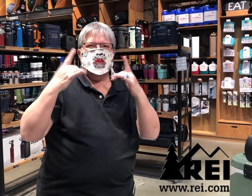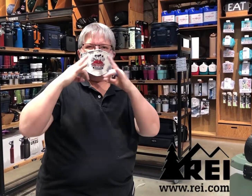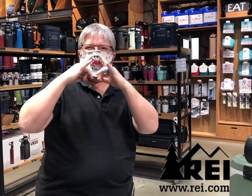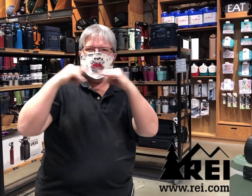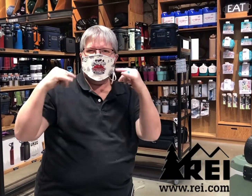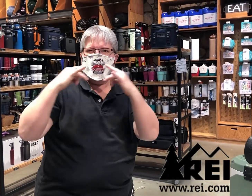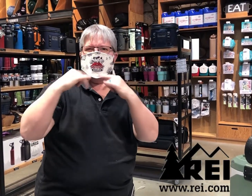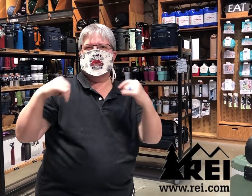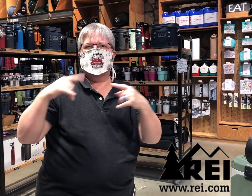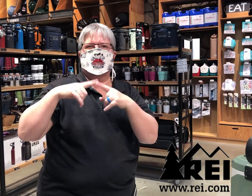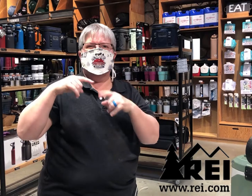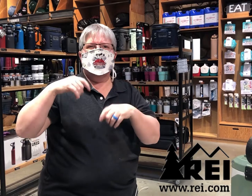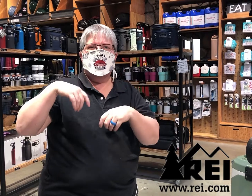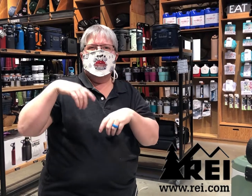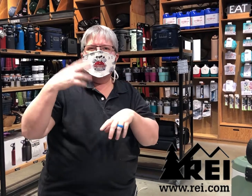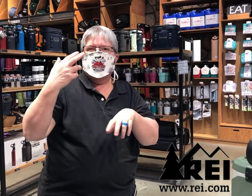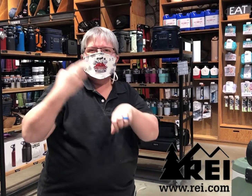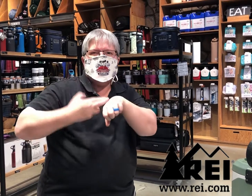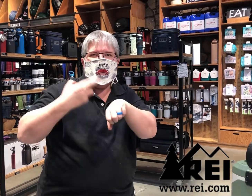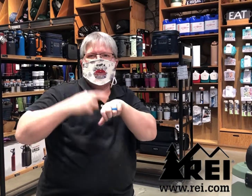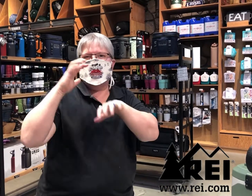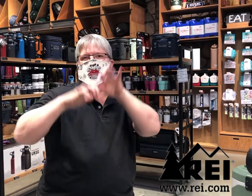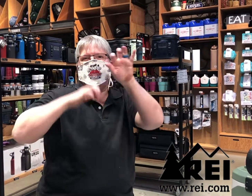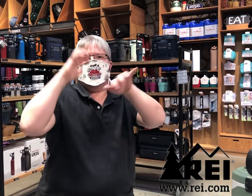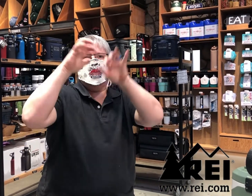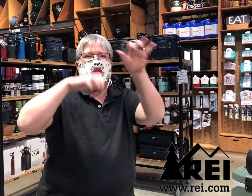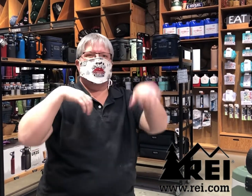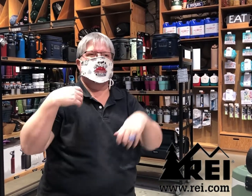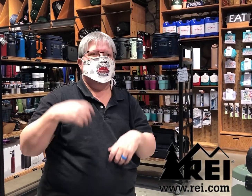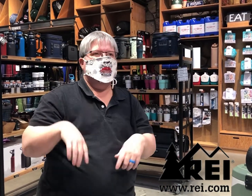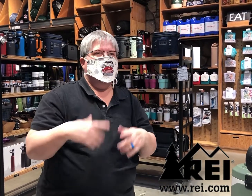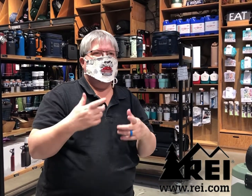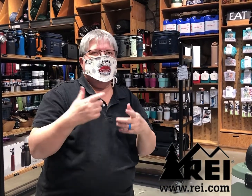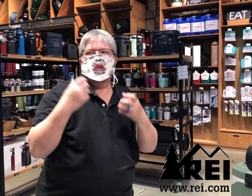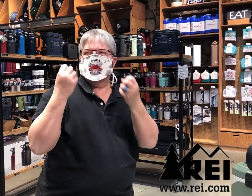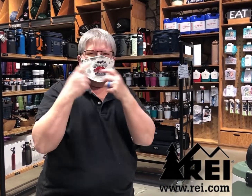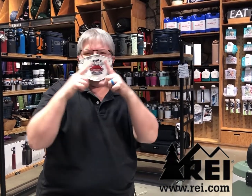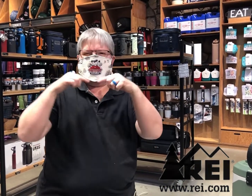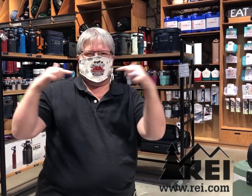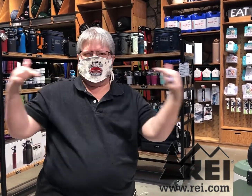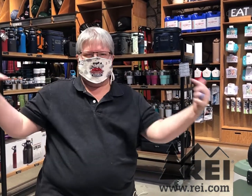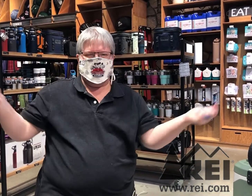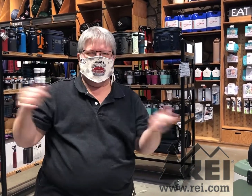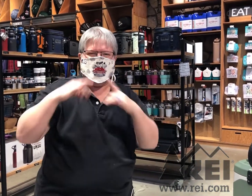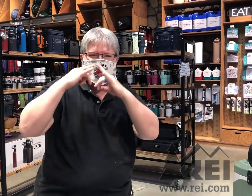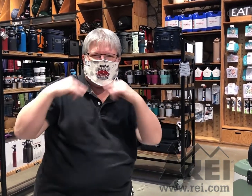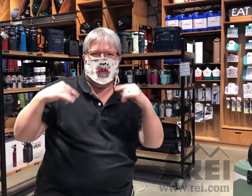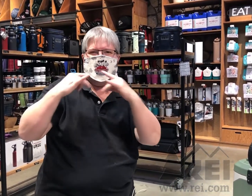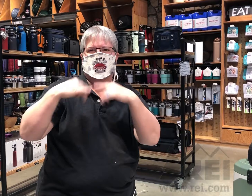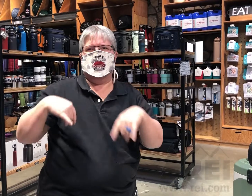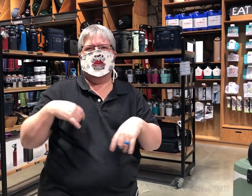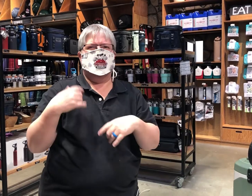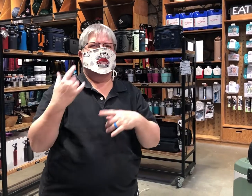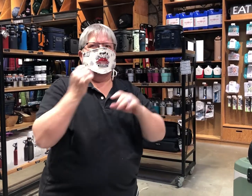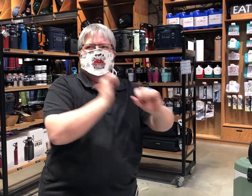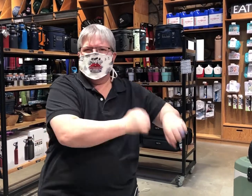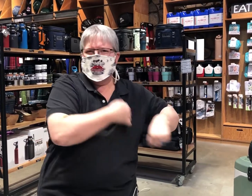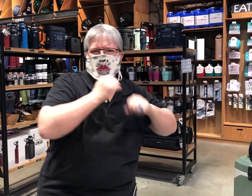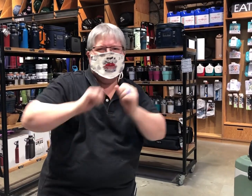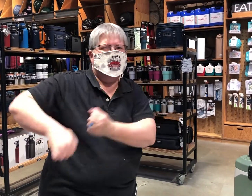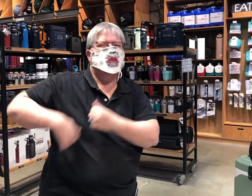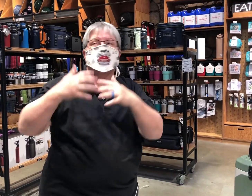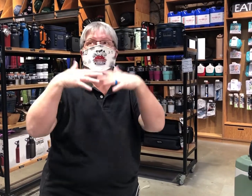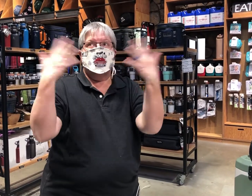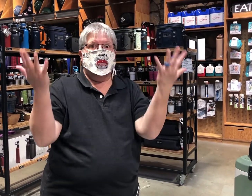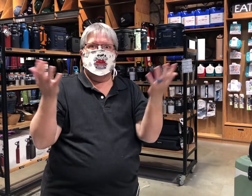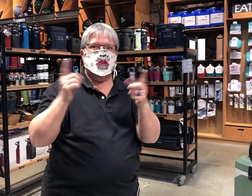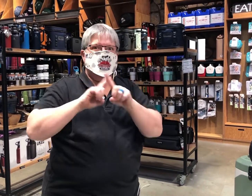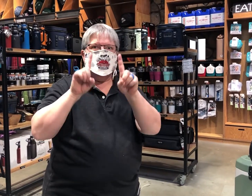It's a lot of camping, rock climbing, all kinds of different activities, you know, canoeing lots